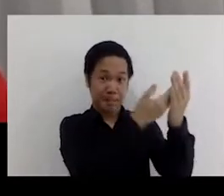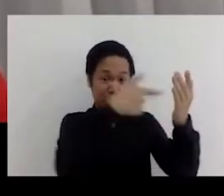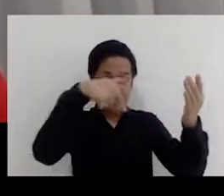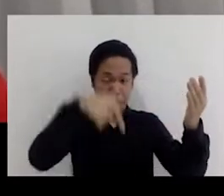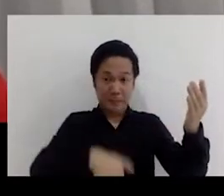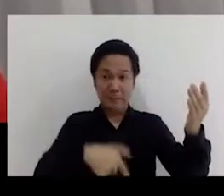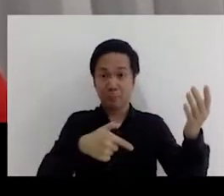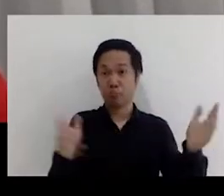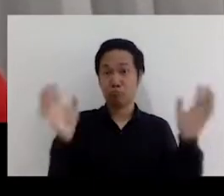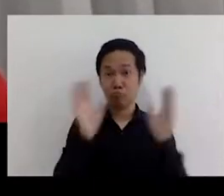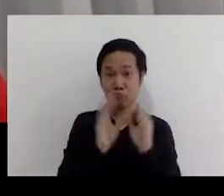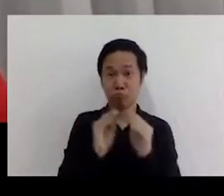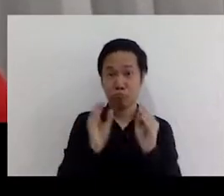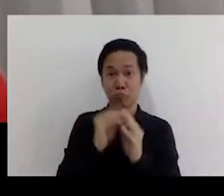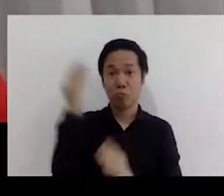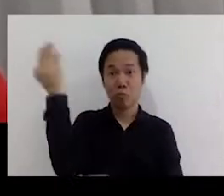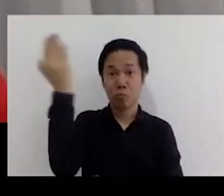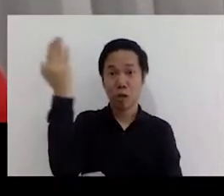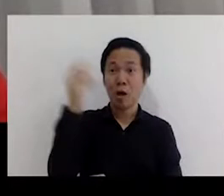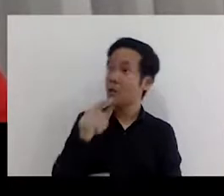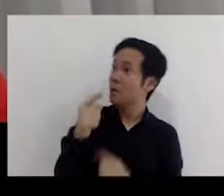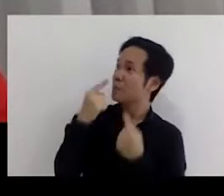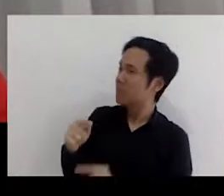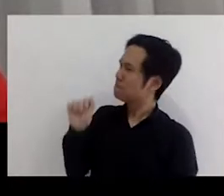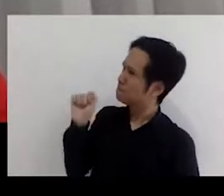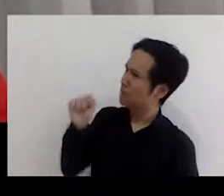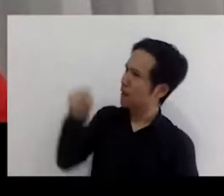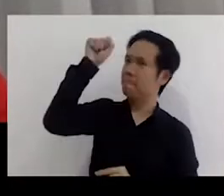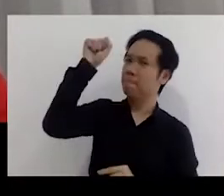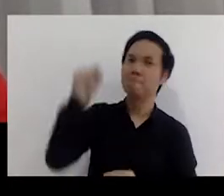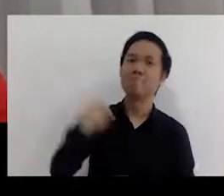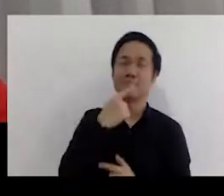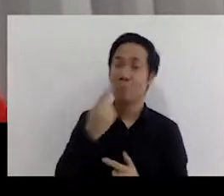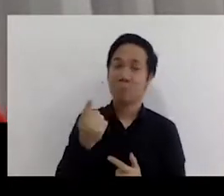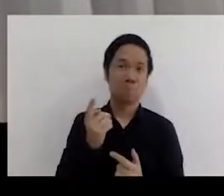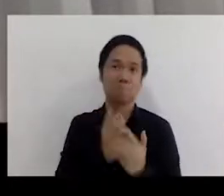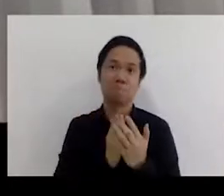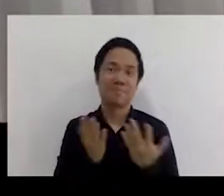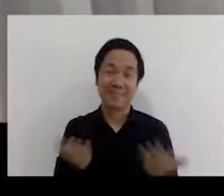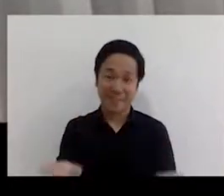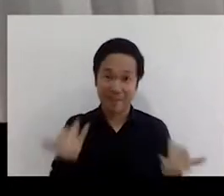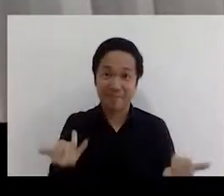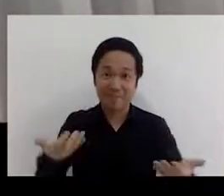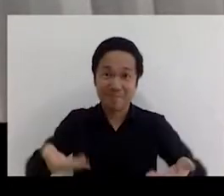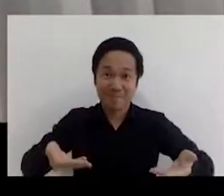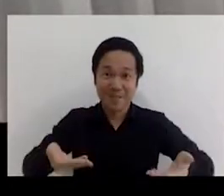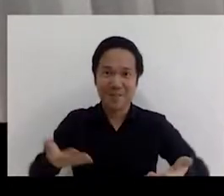you responded immediately. And now we have the possibility to share with the audience.